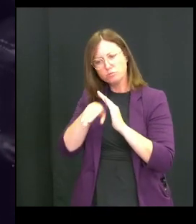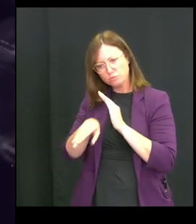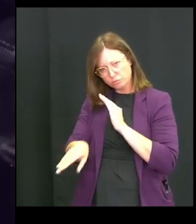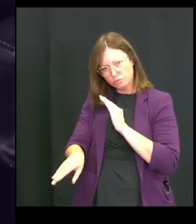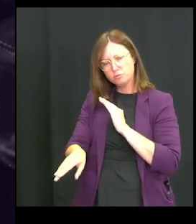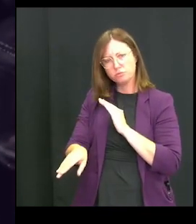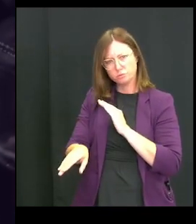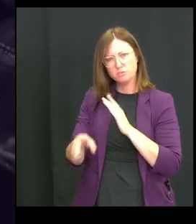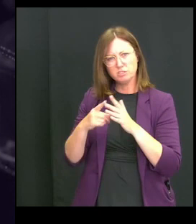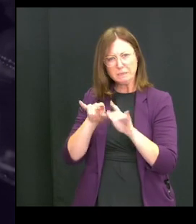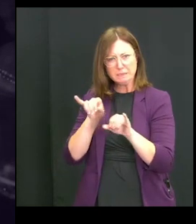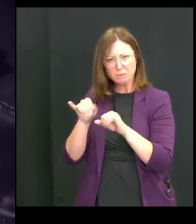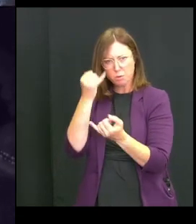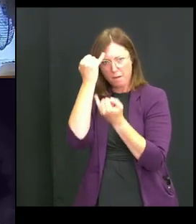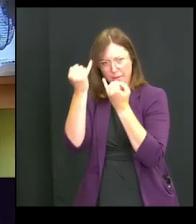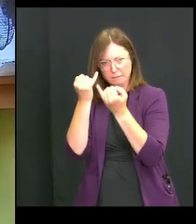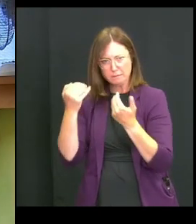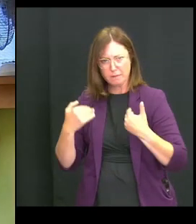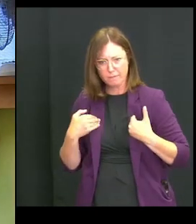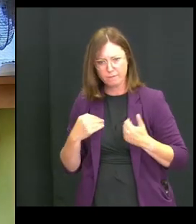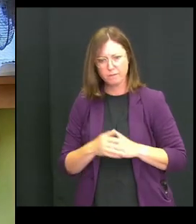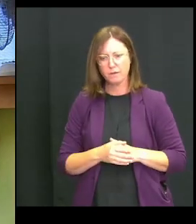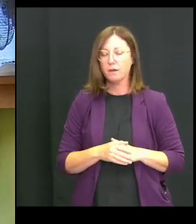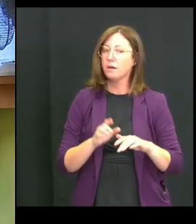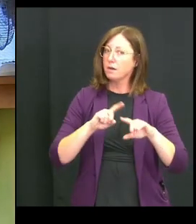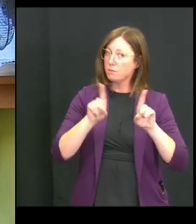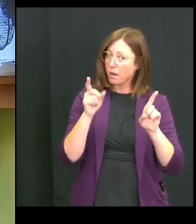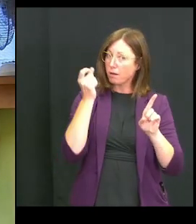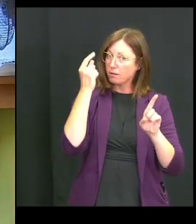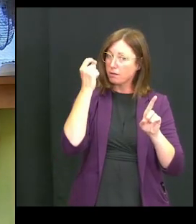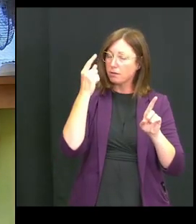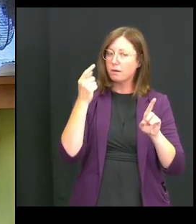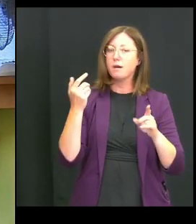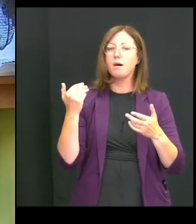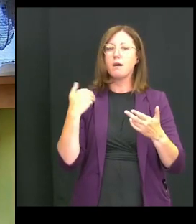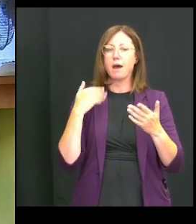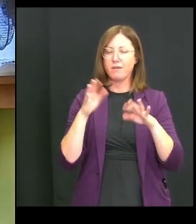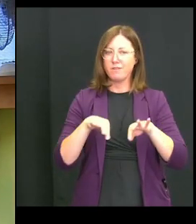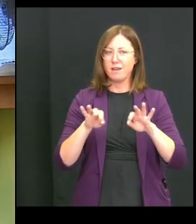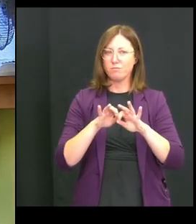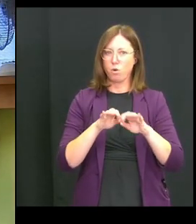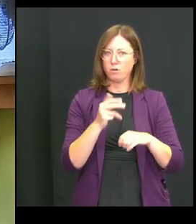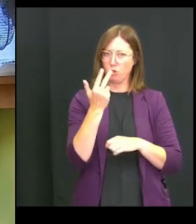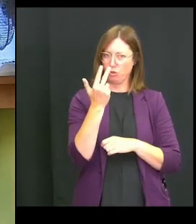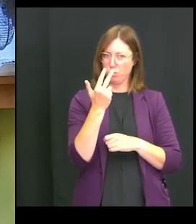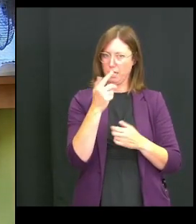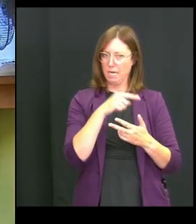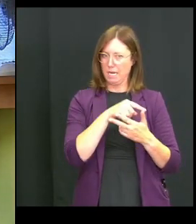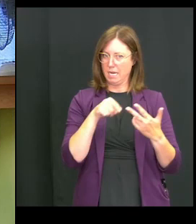But, and this is a big but, there are three important caveats to this polarization narrative.